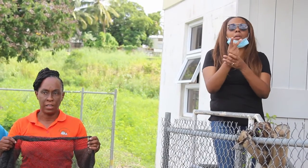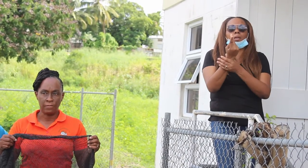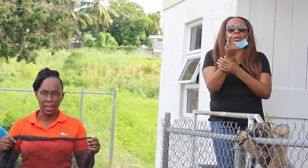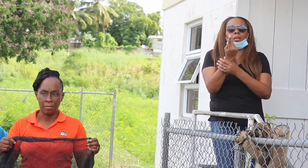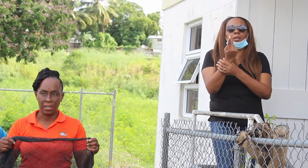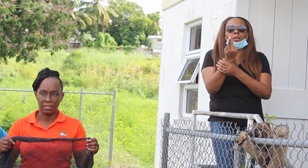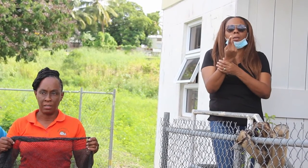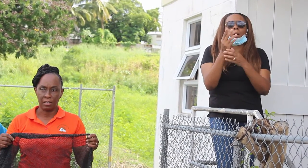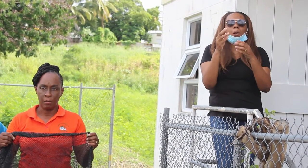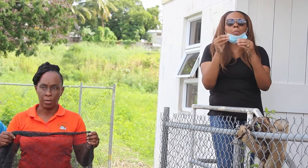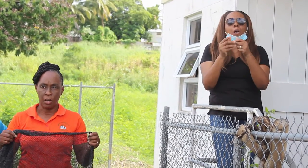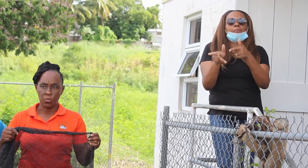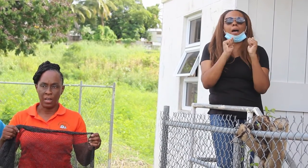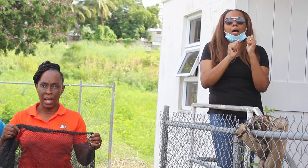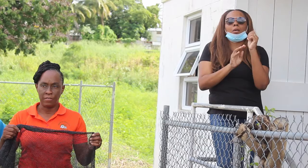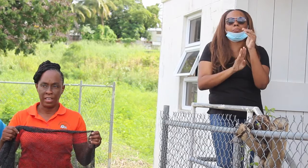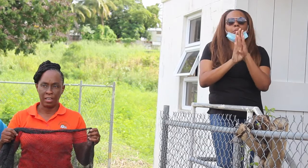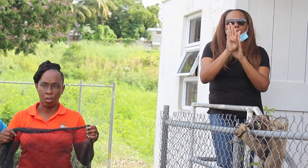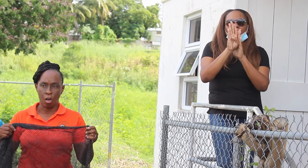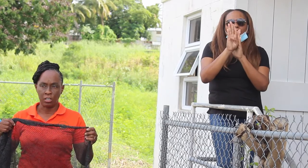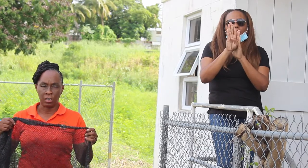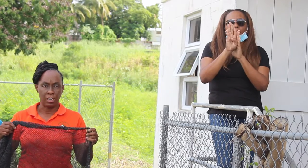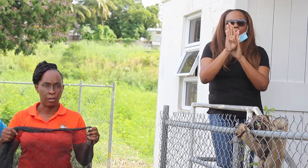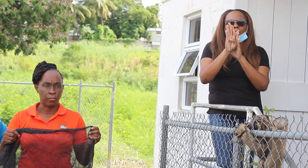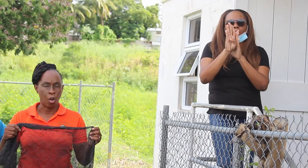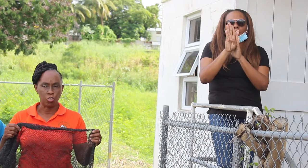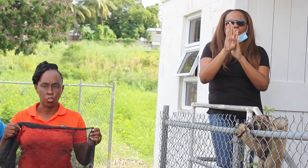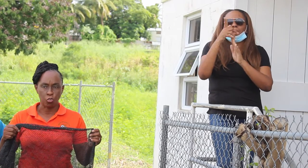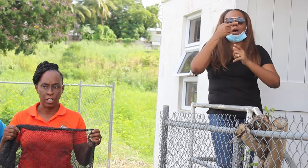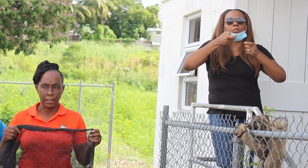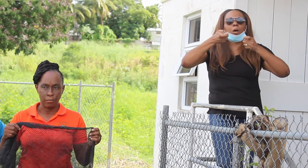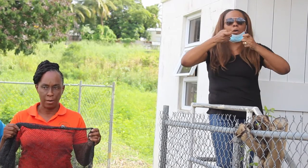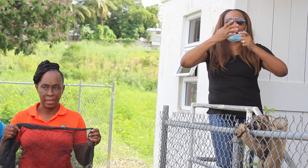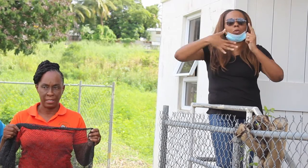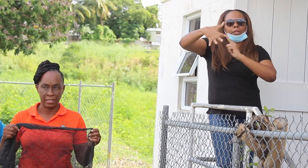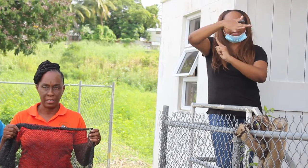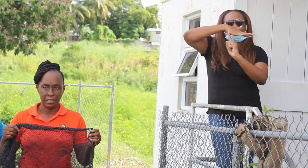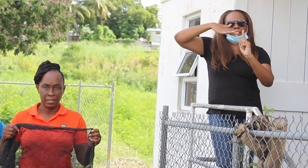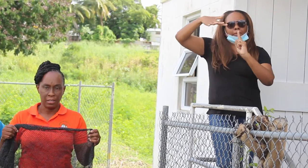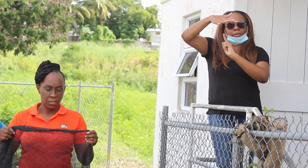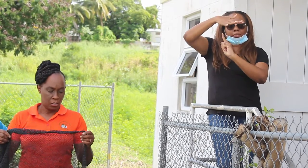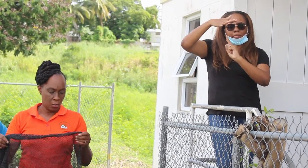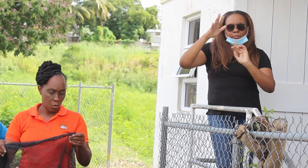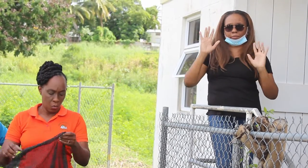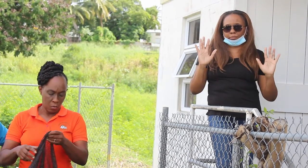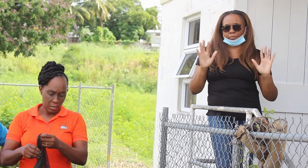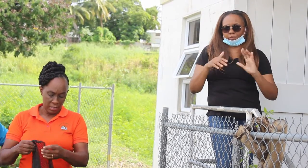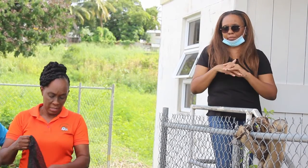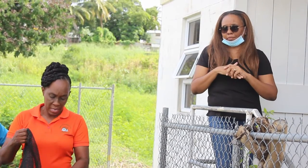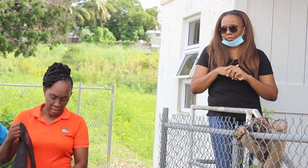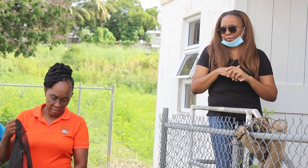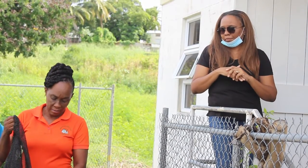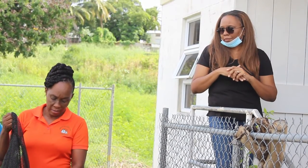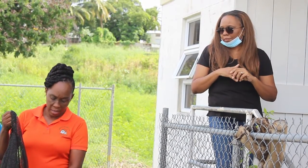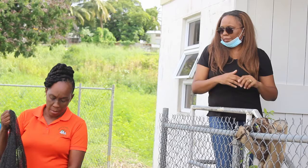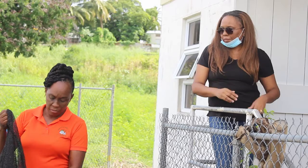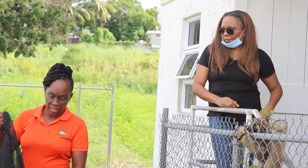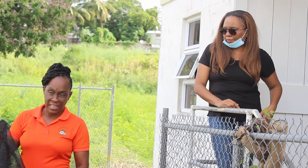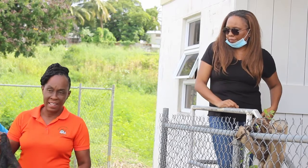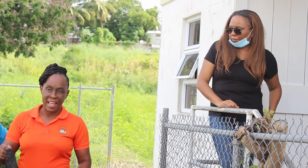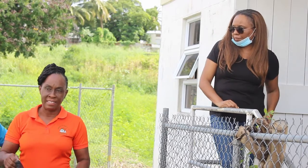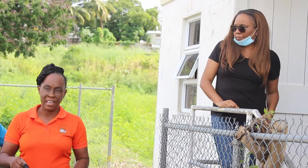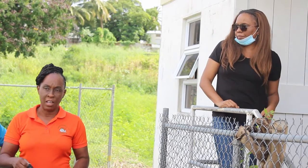development because we are having enough on the kind of control environment so this um let's in